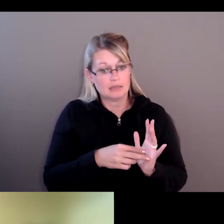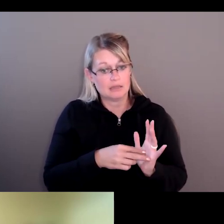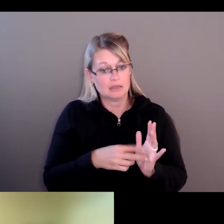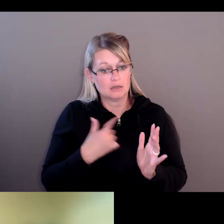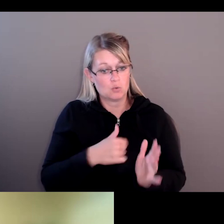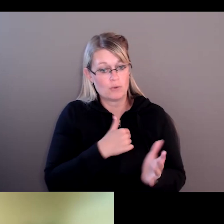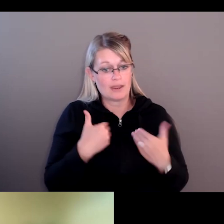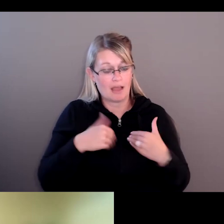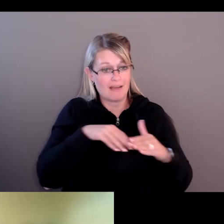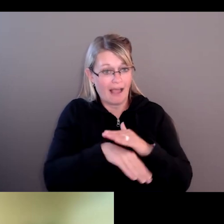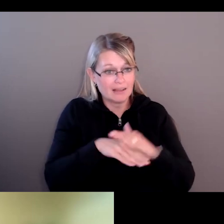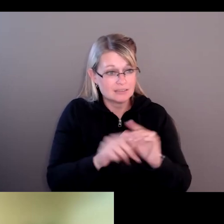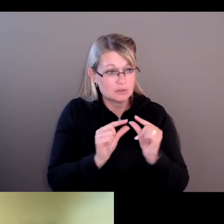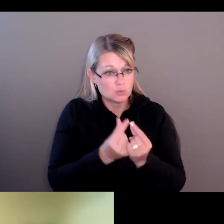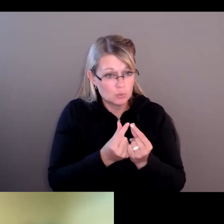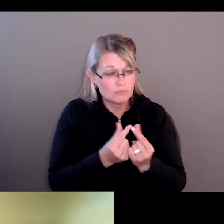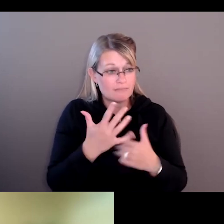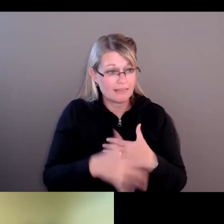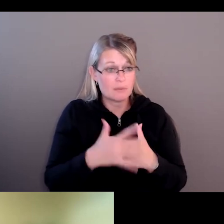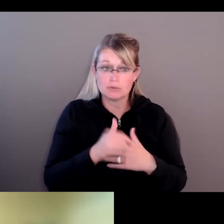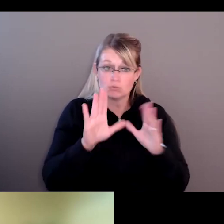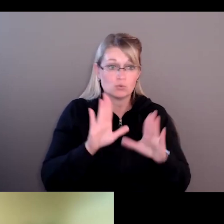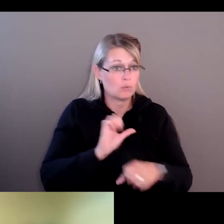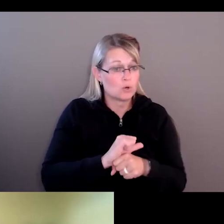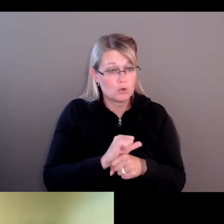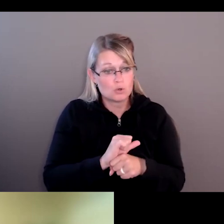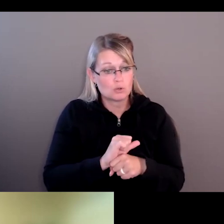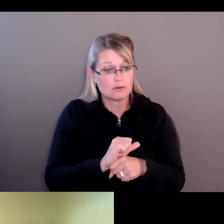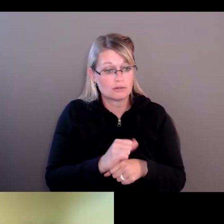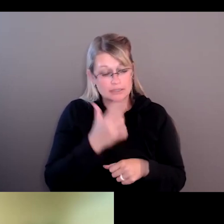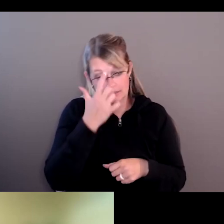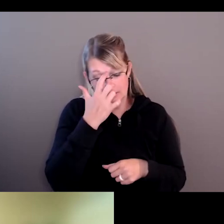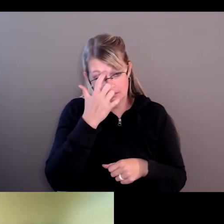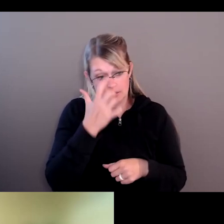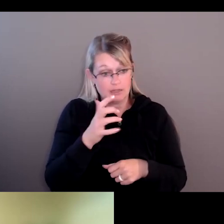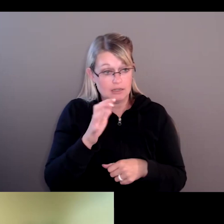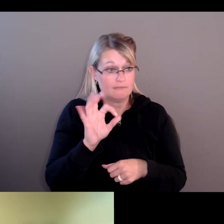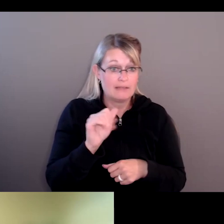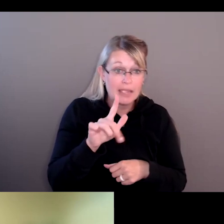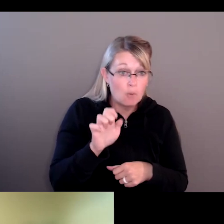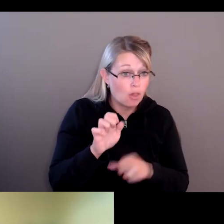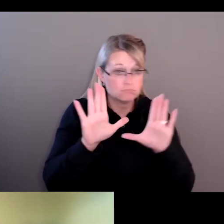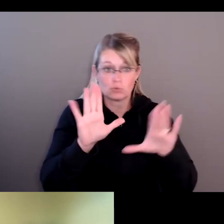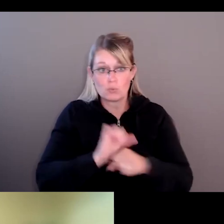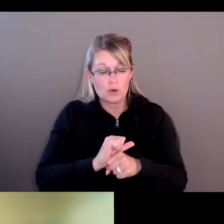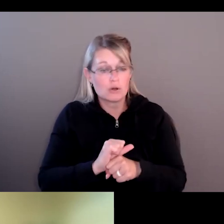access works nobility doing great work, there is Babel who is doing great work, but unless you have